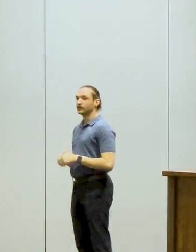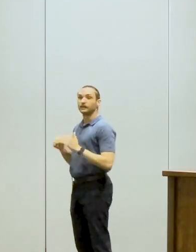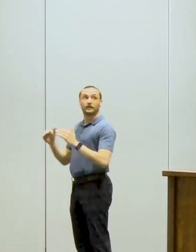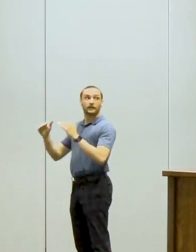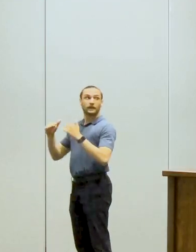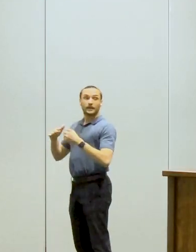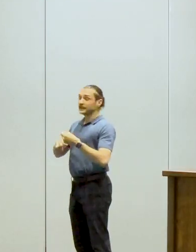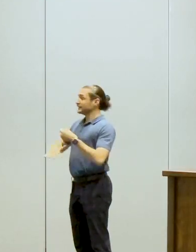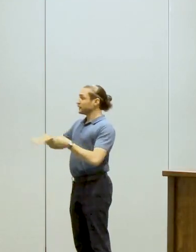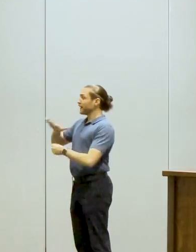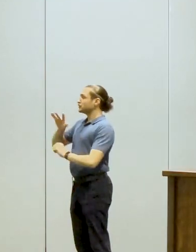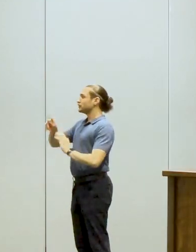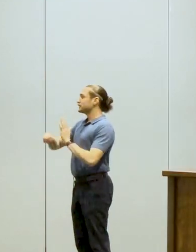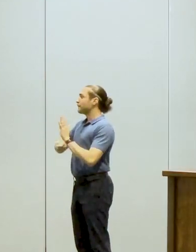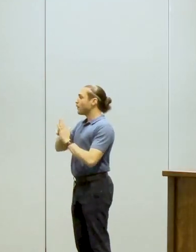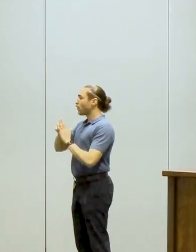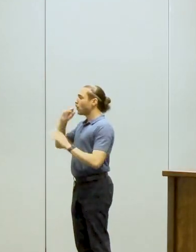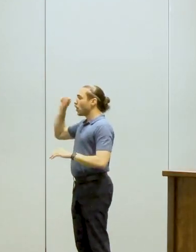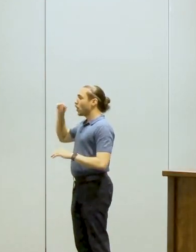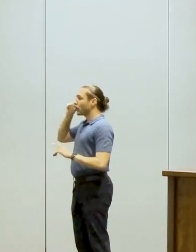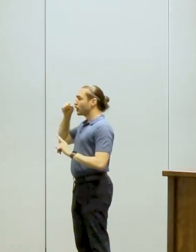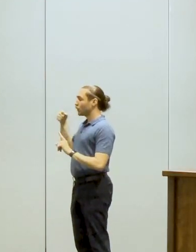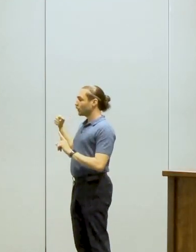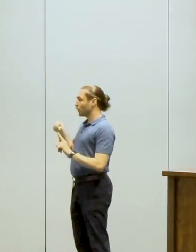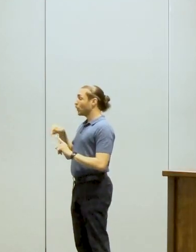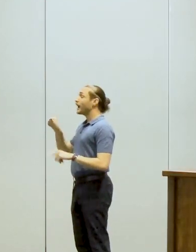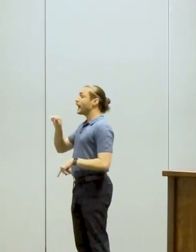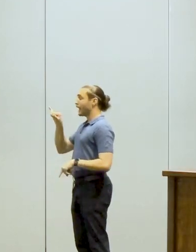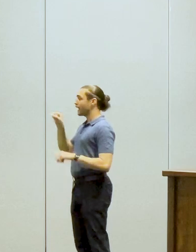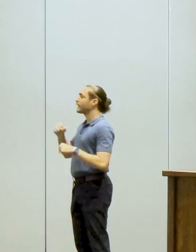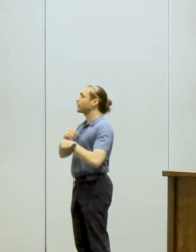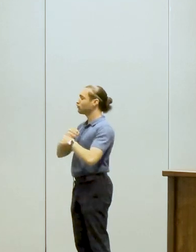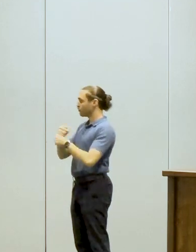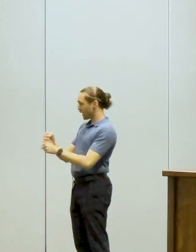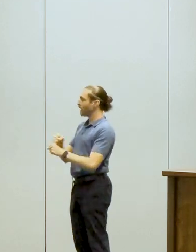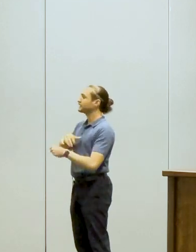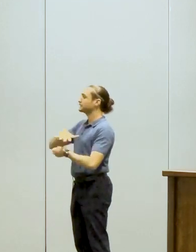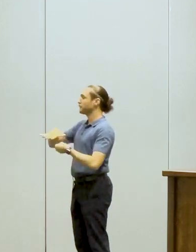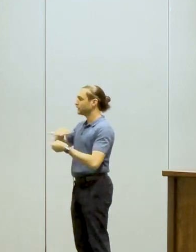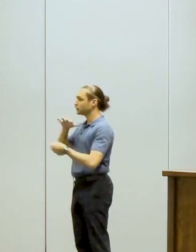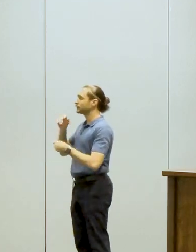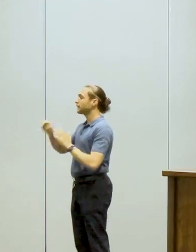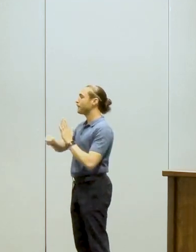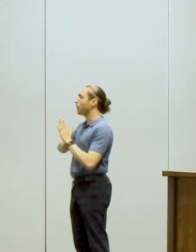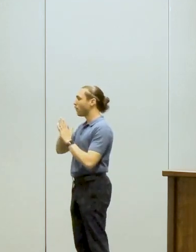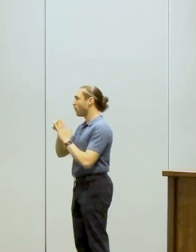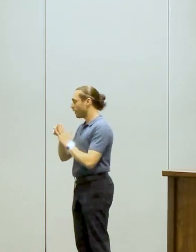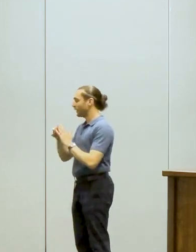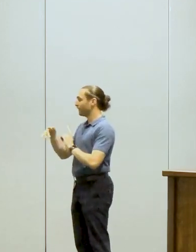audio cues. AI can create spatial and temporal audio environments, sounds that communicate where and when